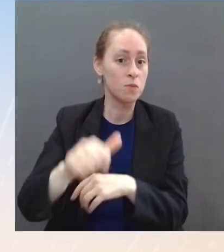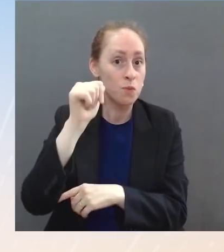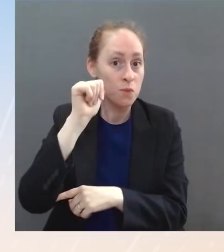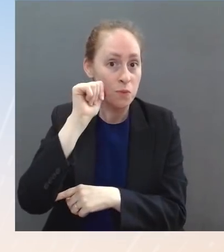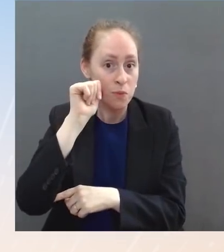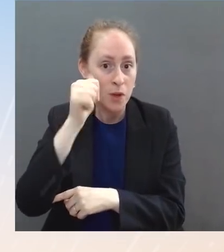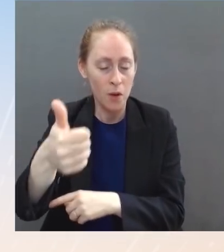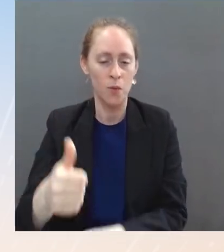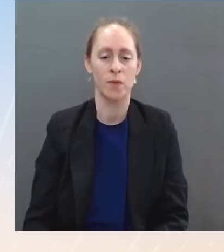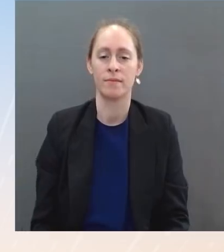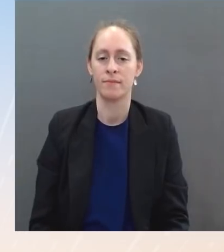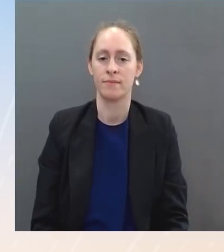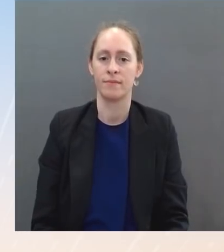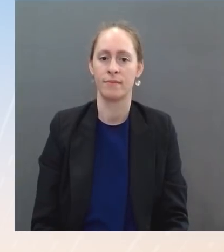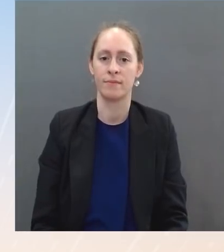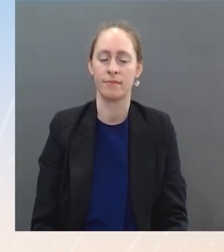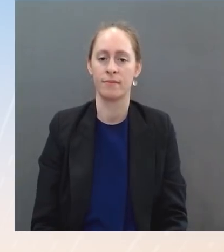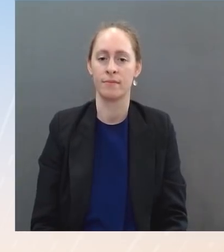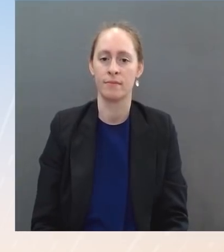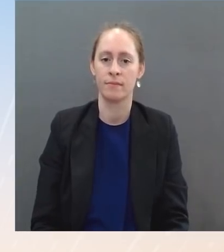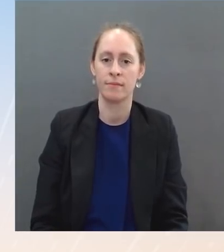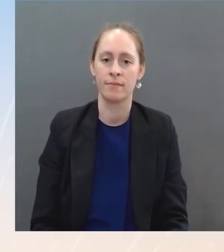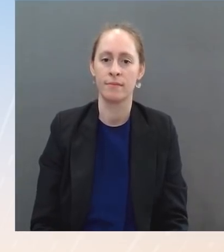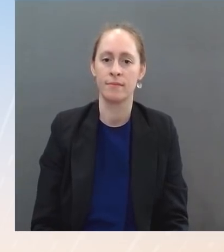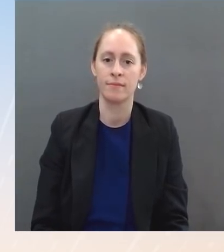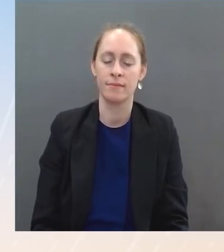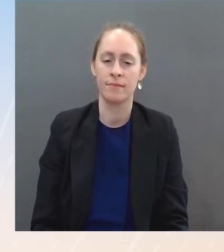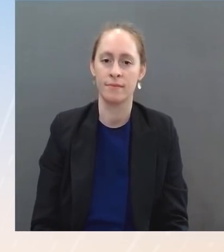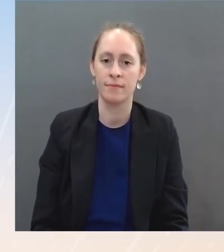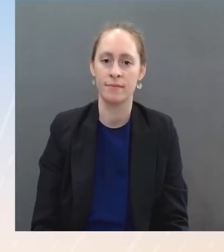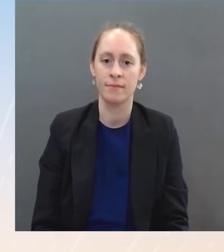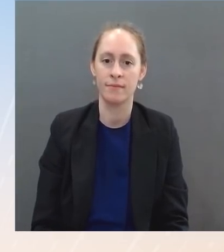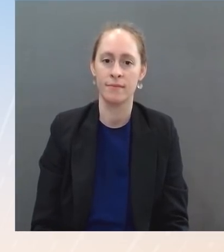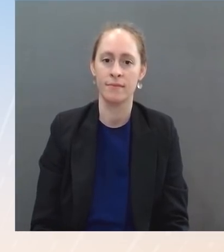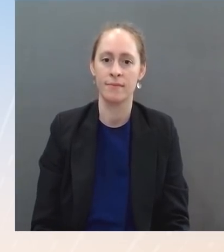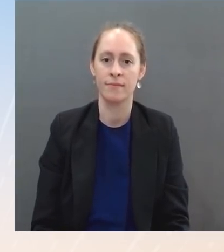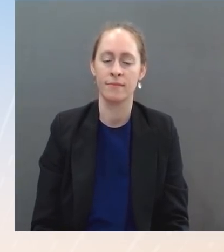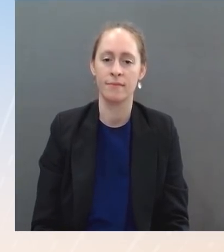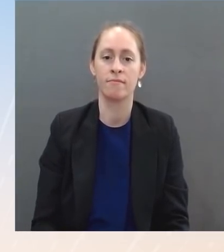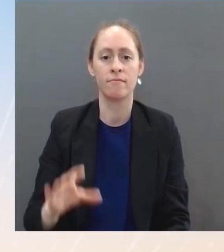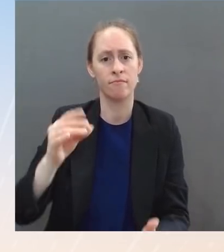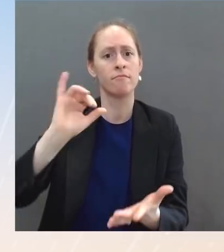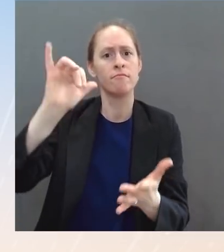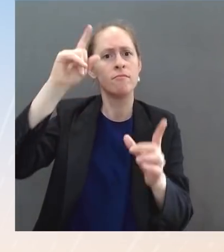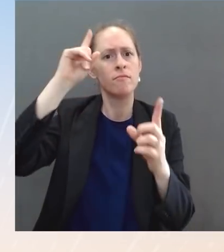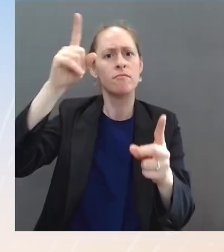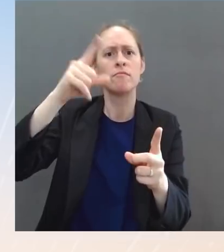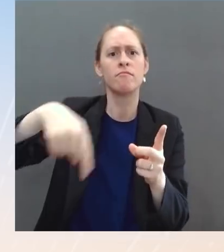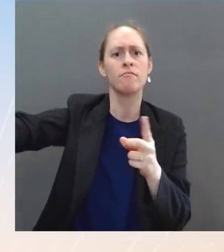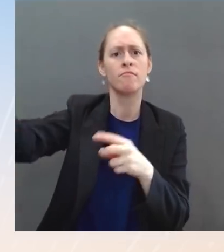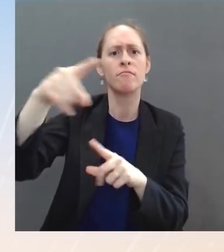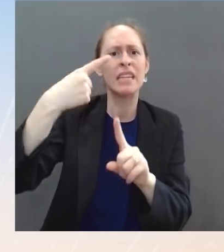we lowered premiums for 9 million Americans -- the biggest expansion of affordable healthcare since the ACA.